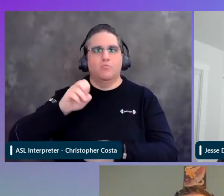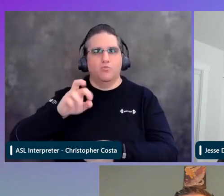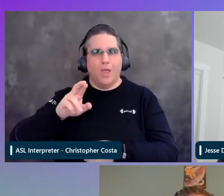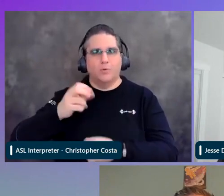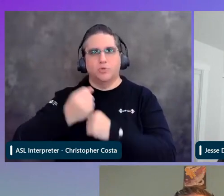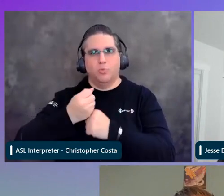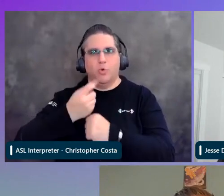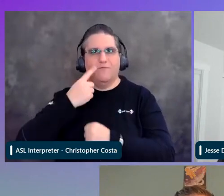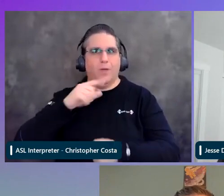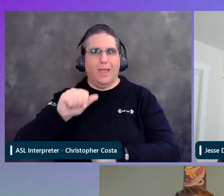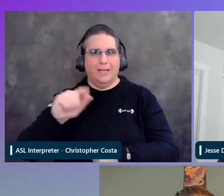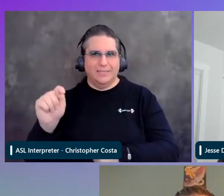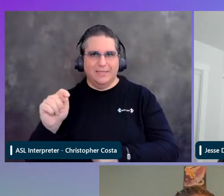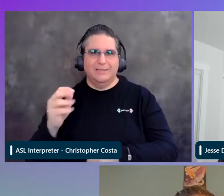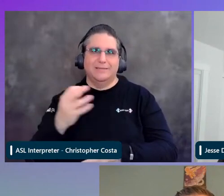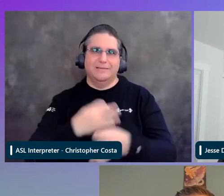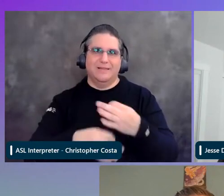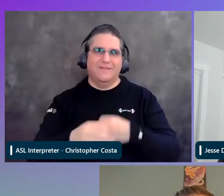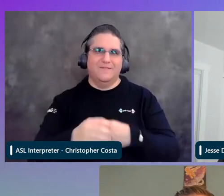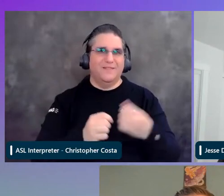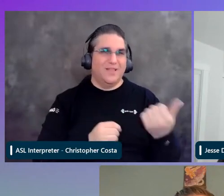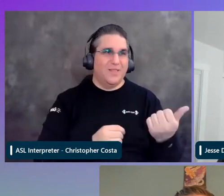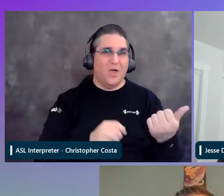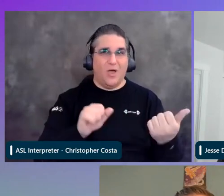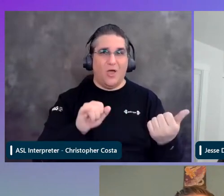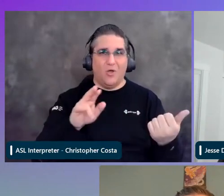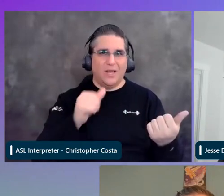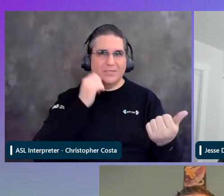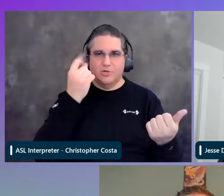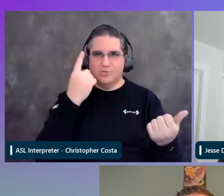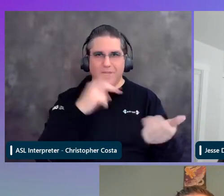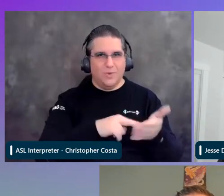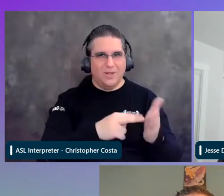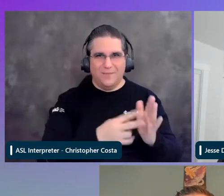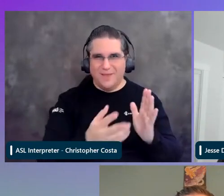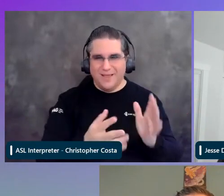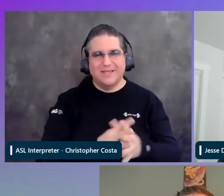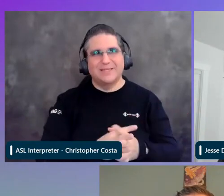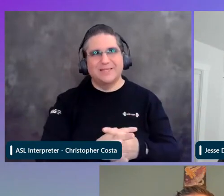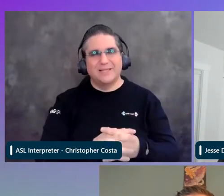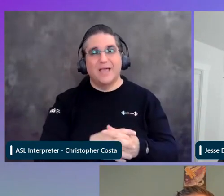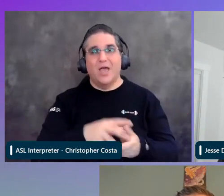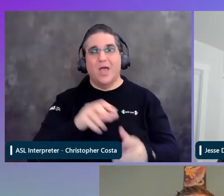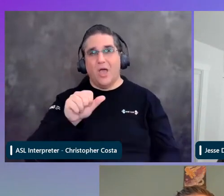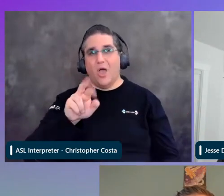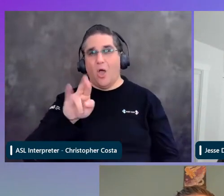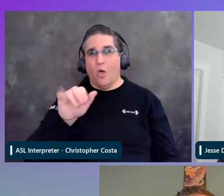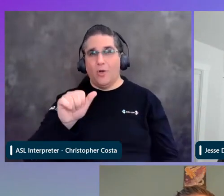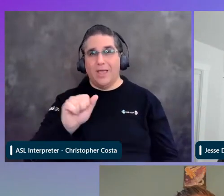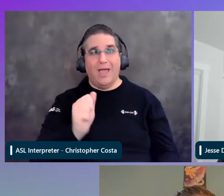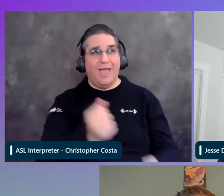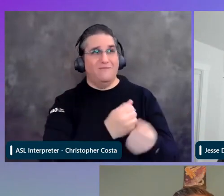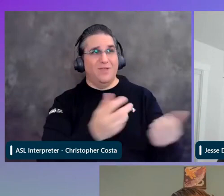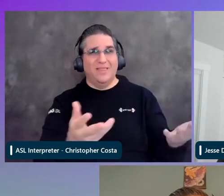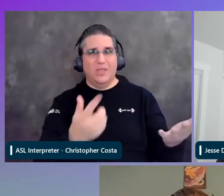out an Aria, not quite understanding what that means. Um, Aria, all the things. Right.